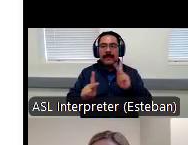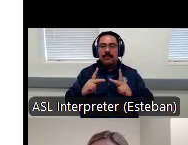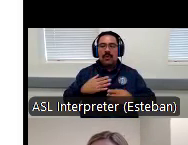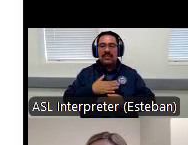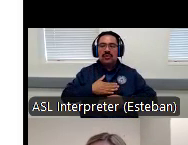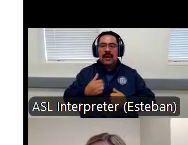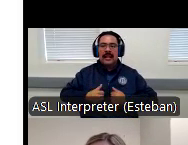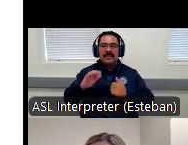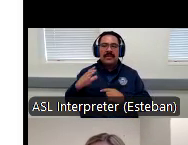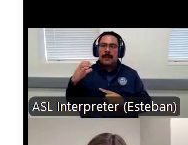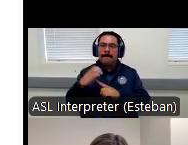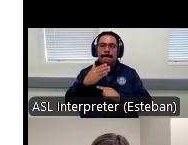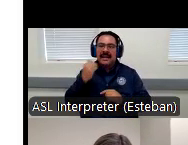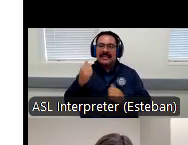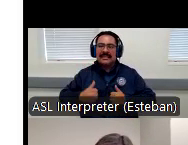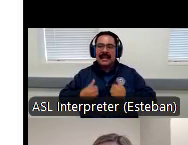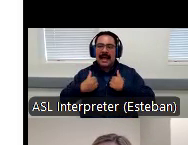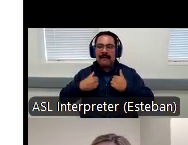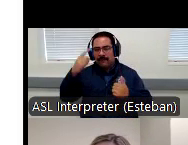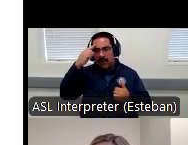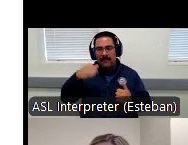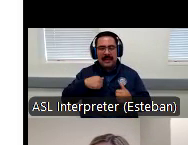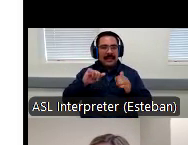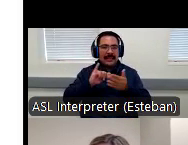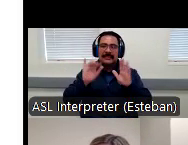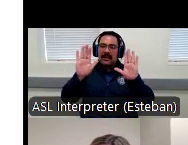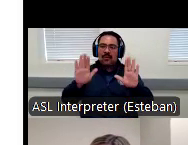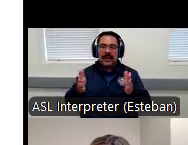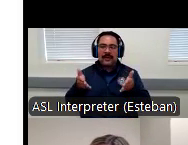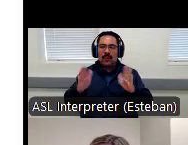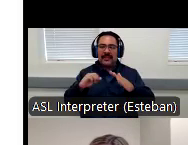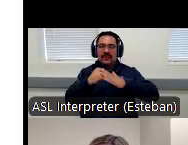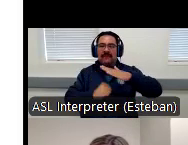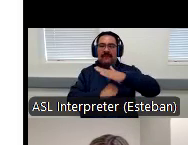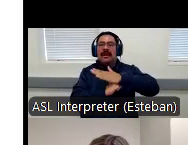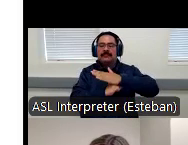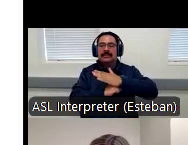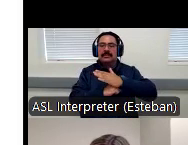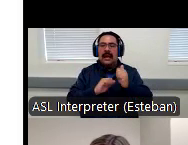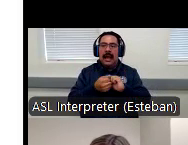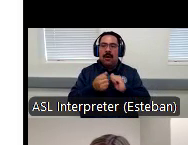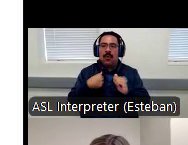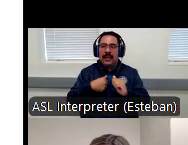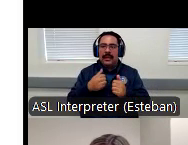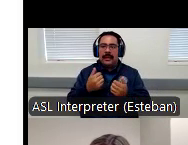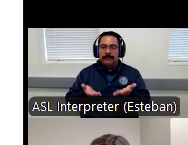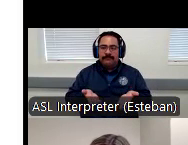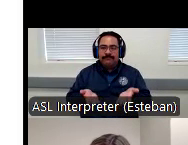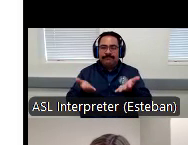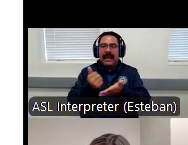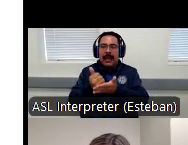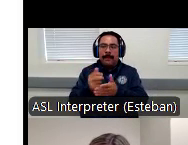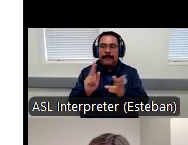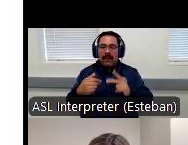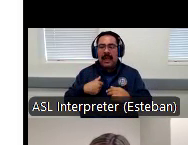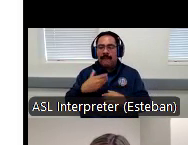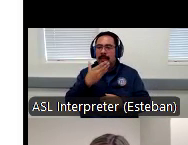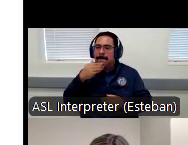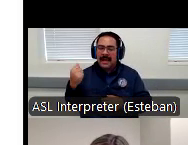lives. To me, I think that that's the key, how do we help people have the best trip? How do we,